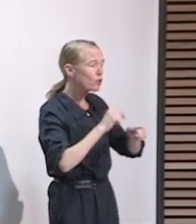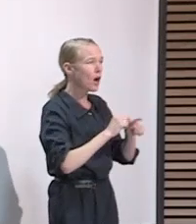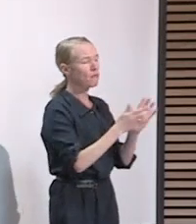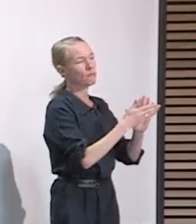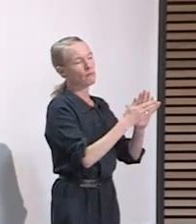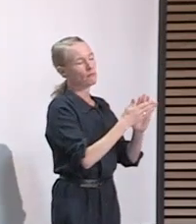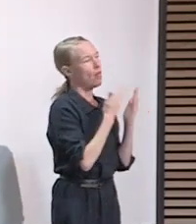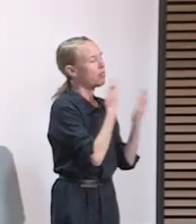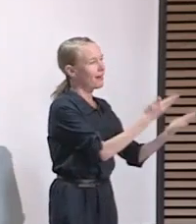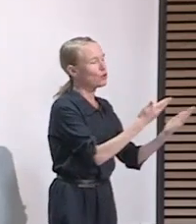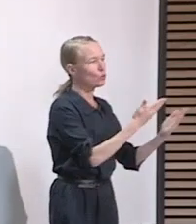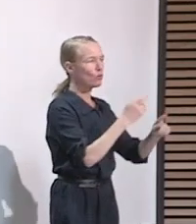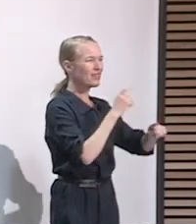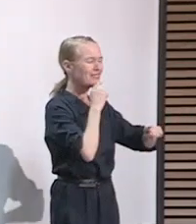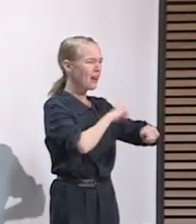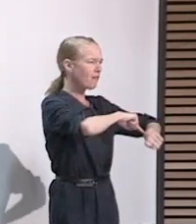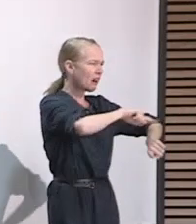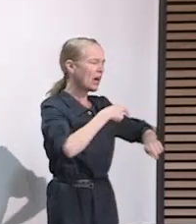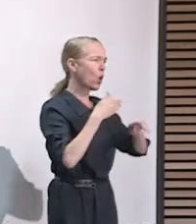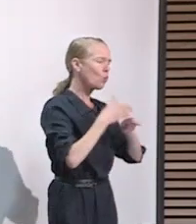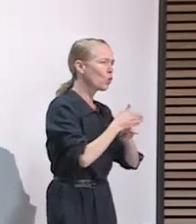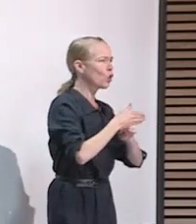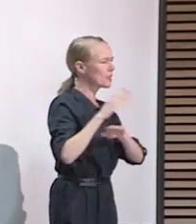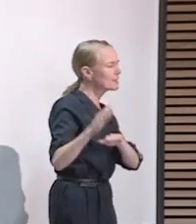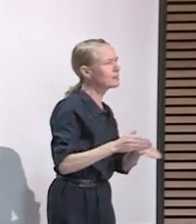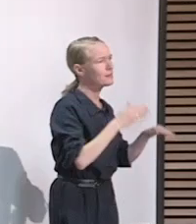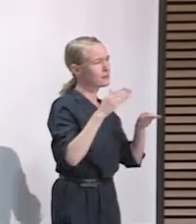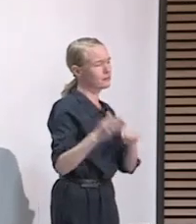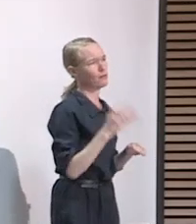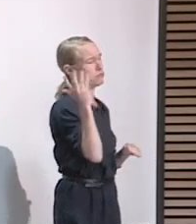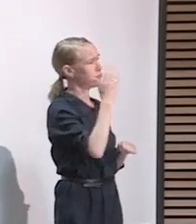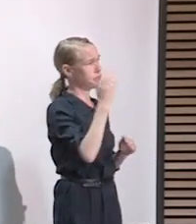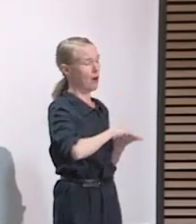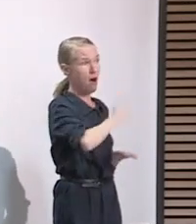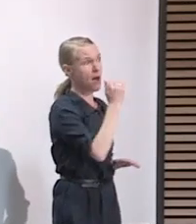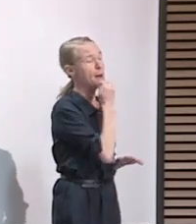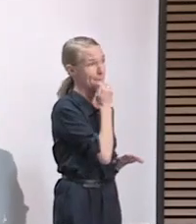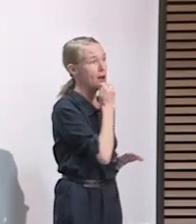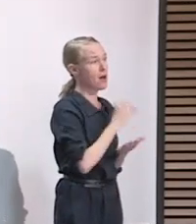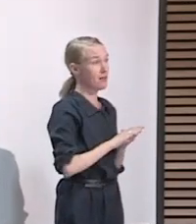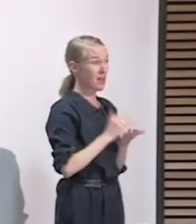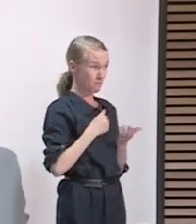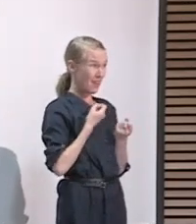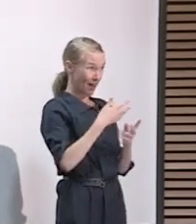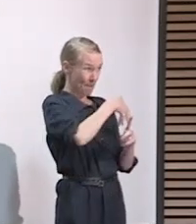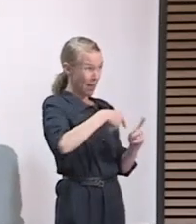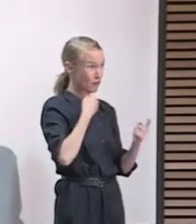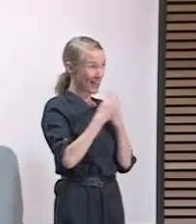thank everybody who is involved in the testing process. Staff are working around the clock and we are seeing unprecedented testing